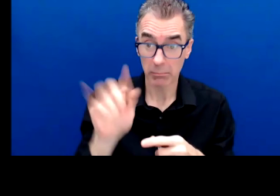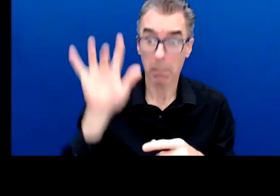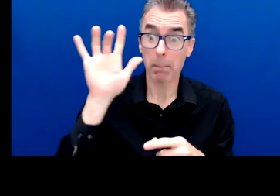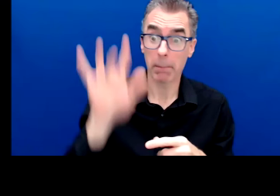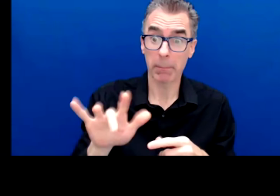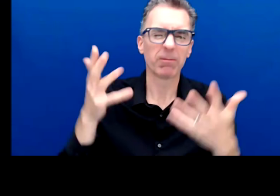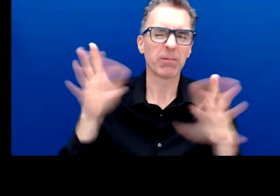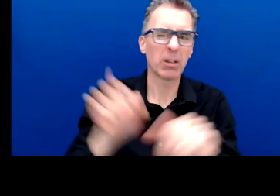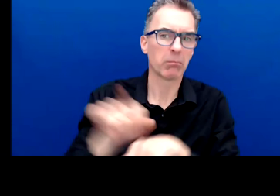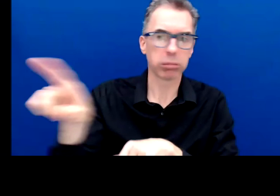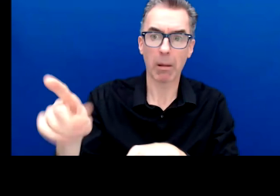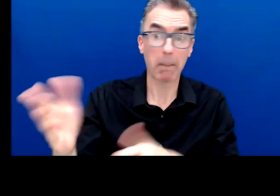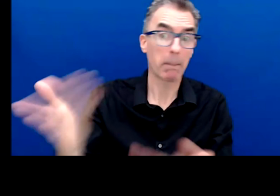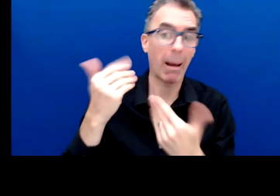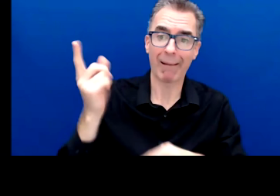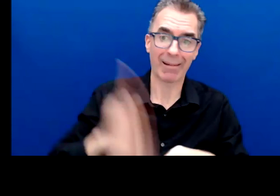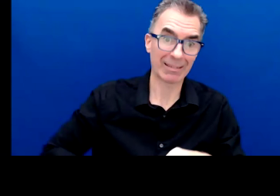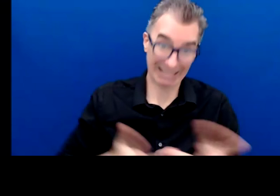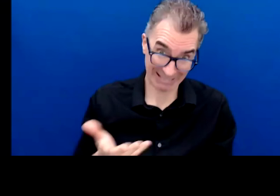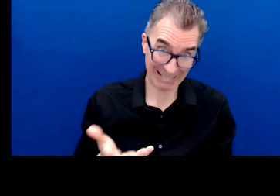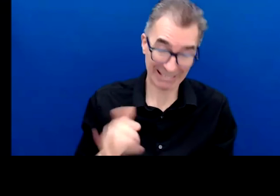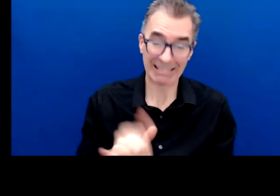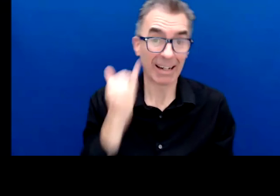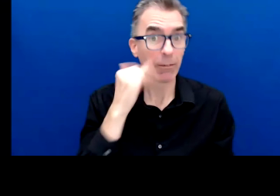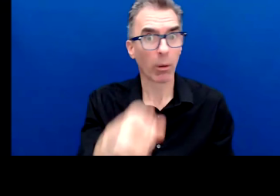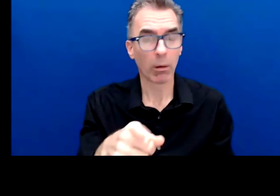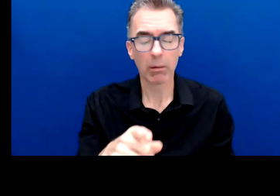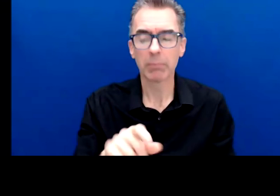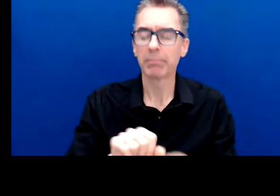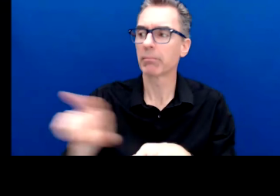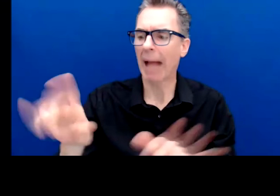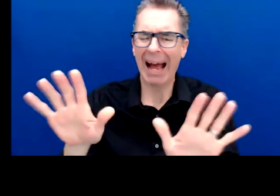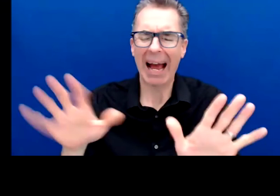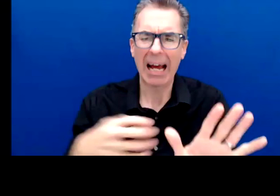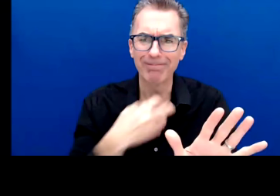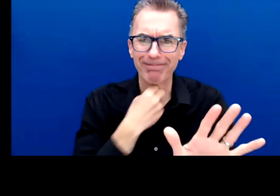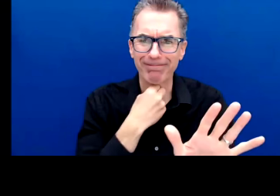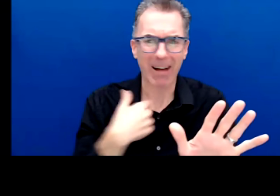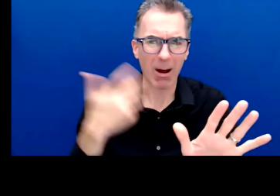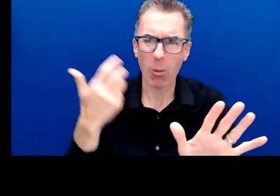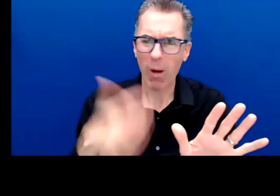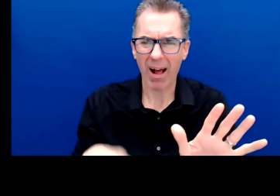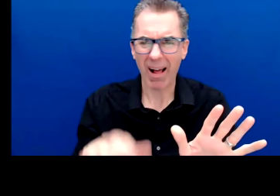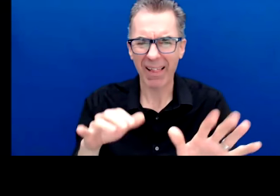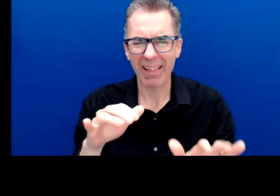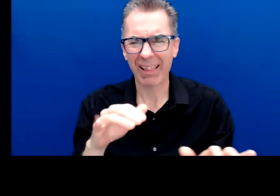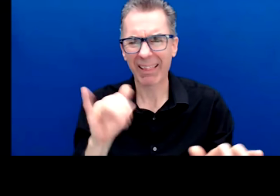So if you've submitted them and of course you're like, oh, I didn't want to do that for that student. They're actually doing great.